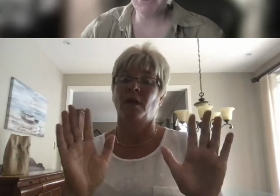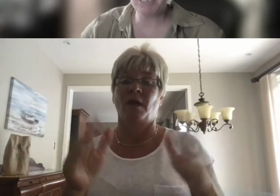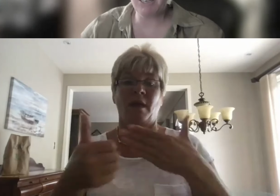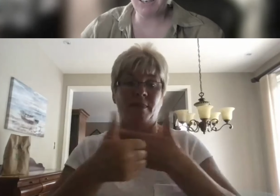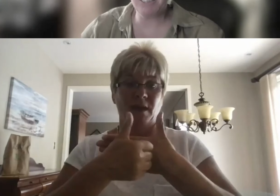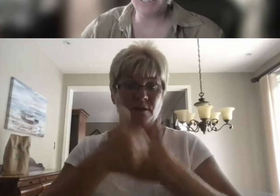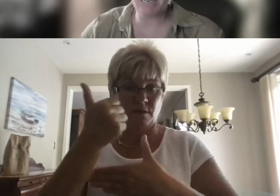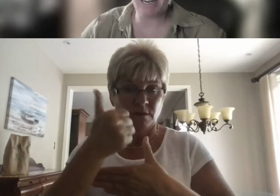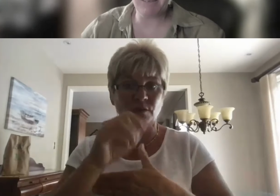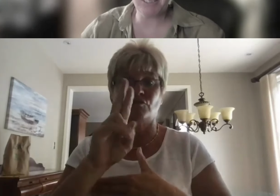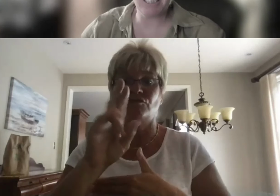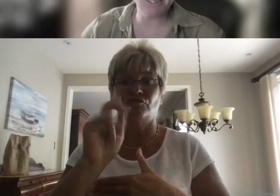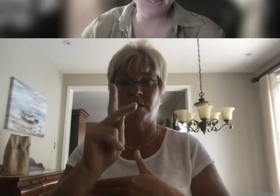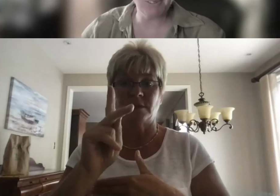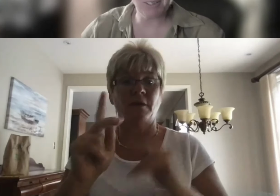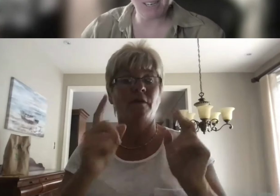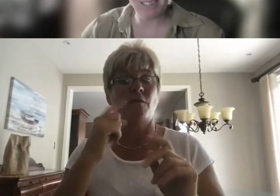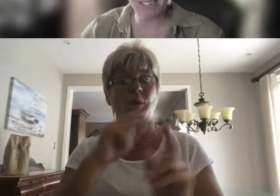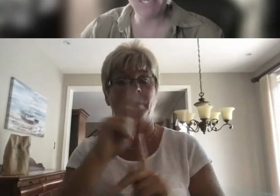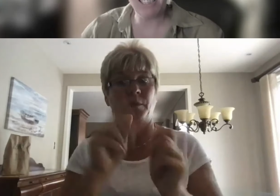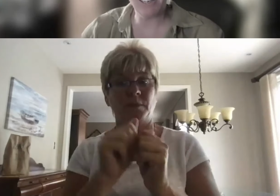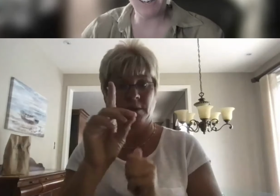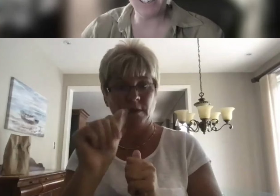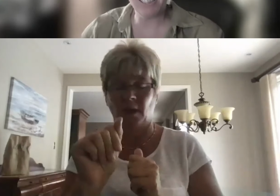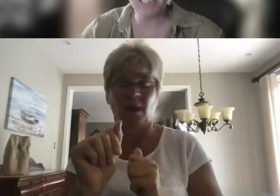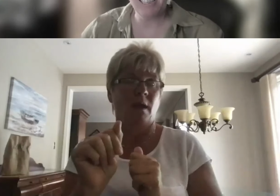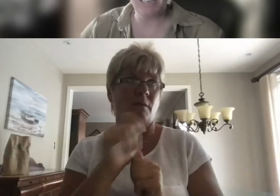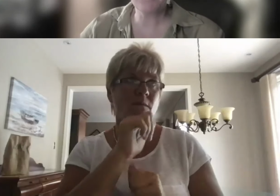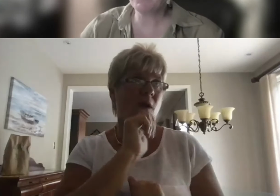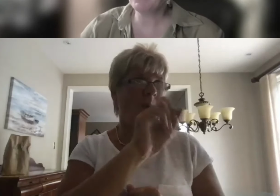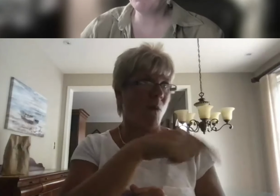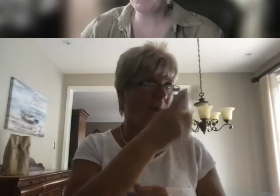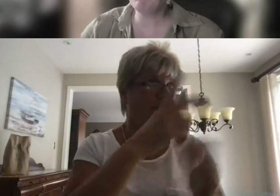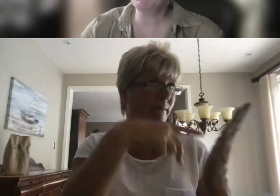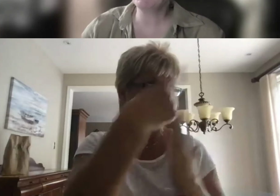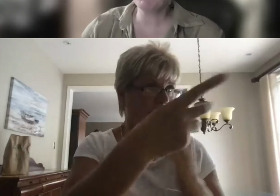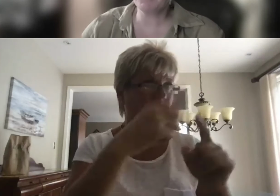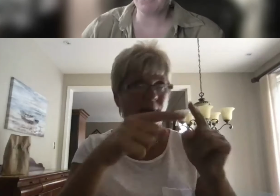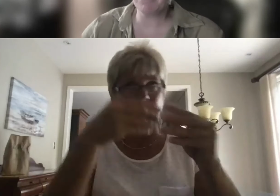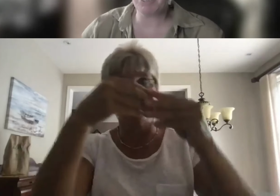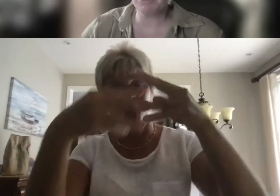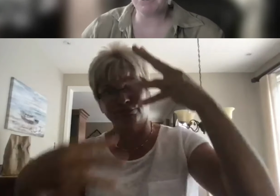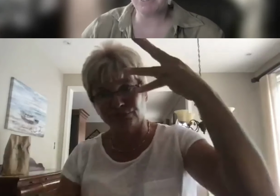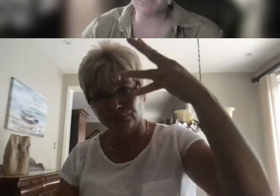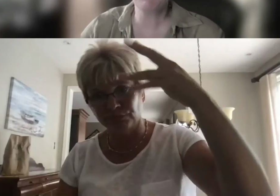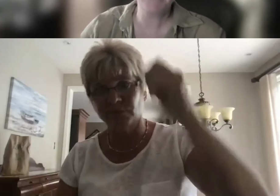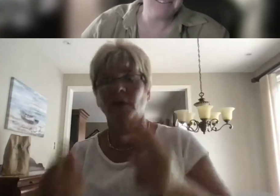beyond the apps that don't work well. I'd love to talk about and we have